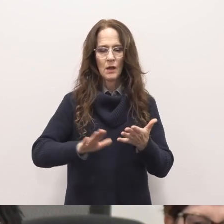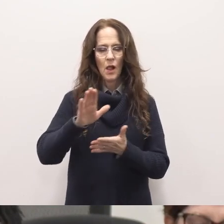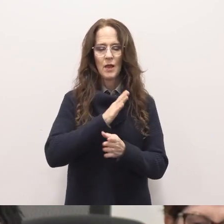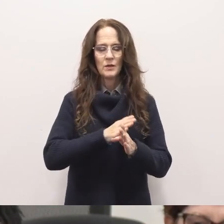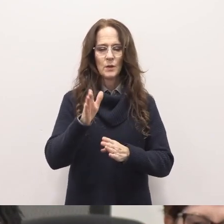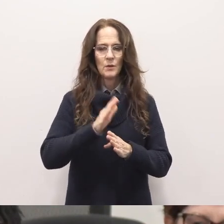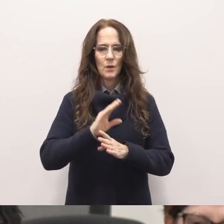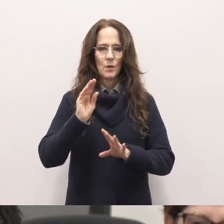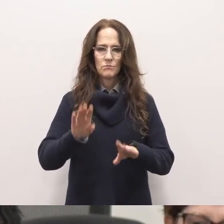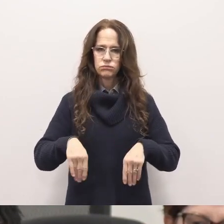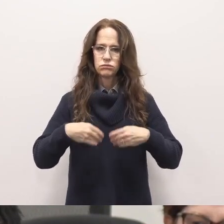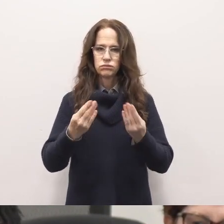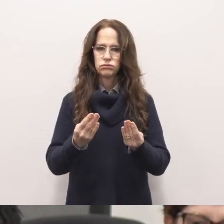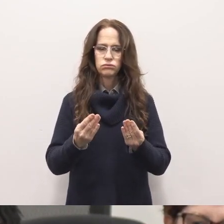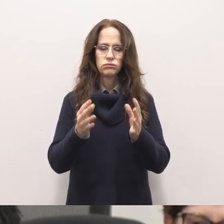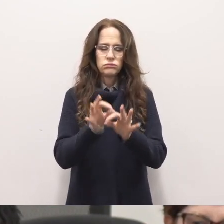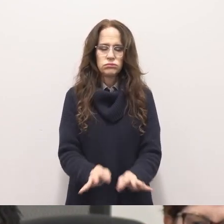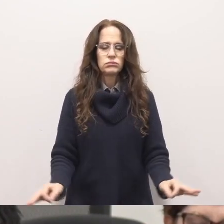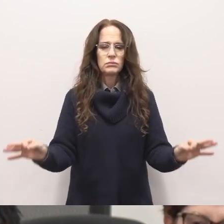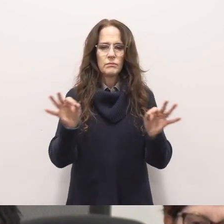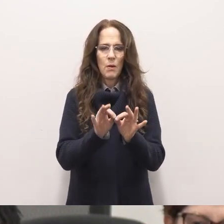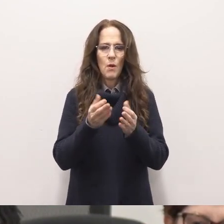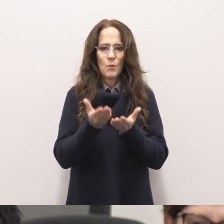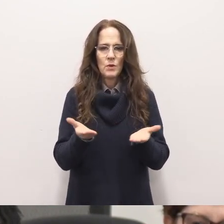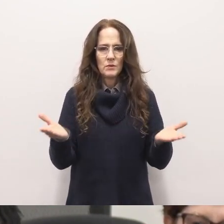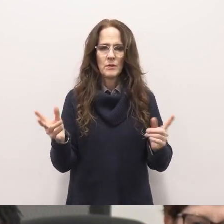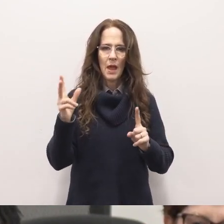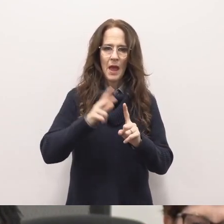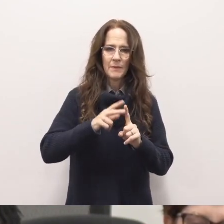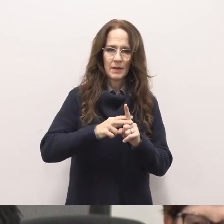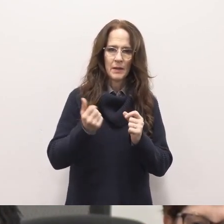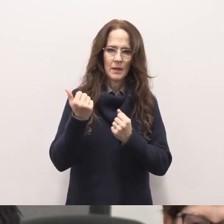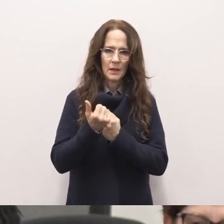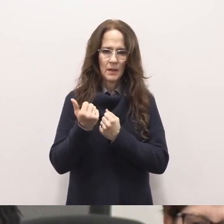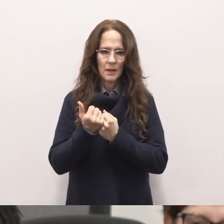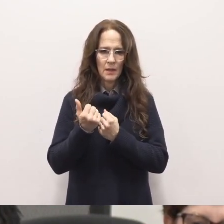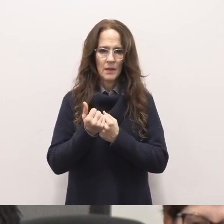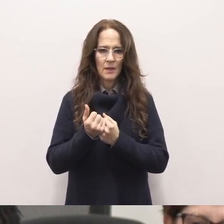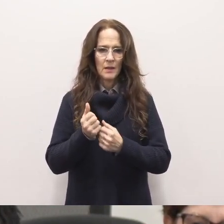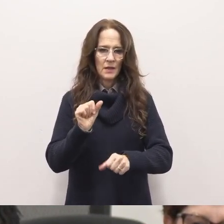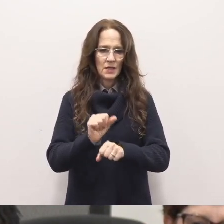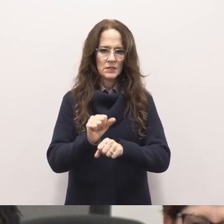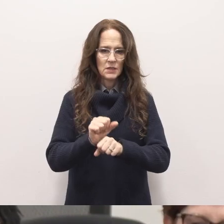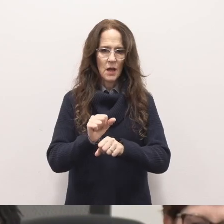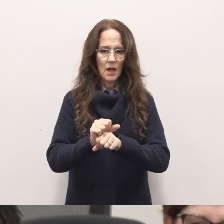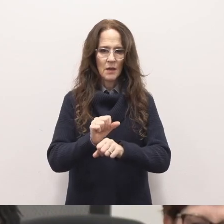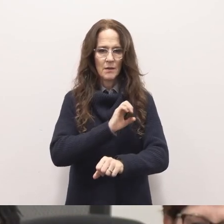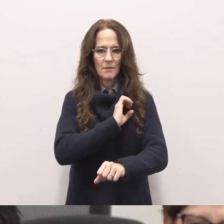an invaluable resource, including application assistance, job interview prep, and career guidance.